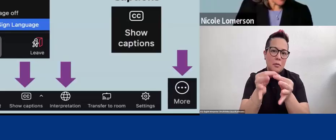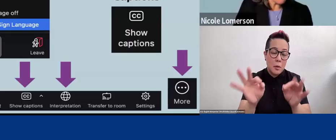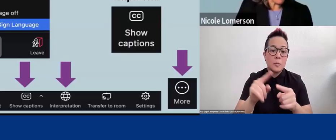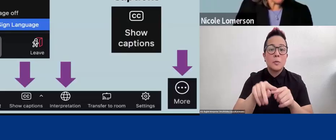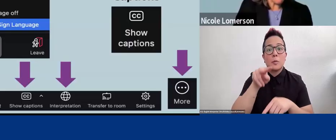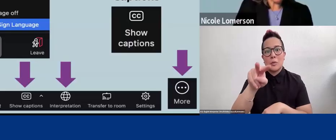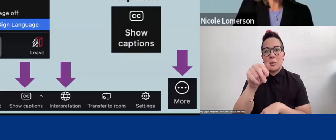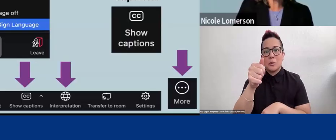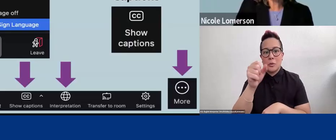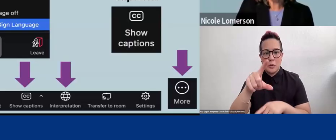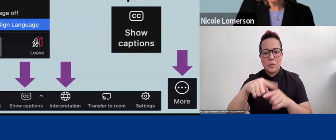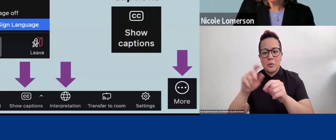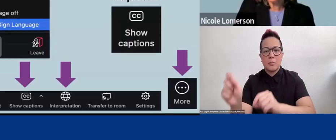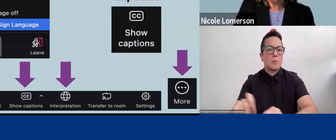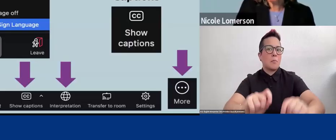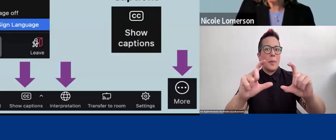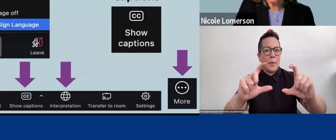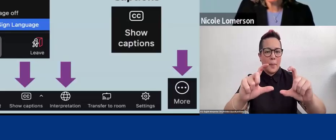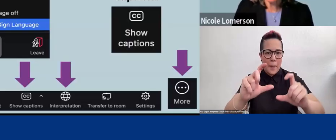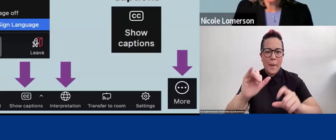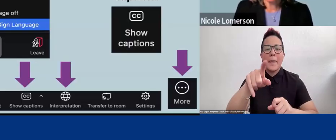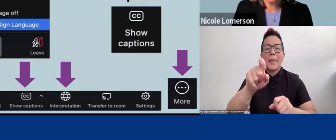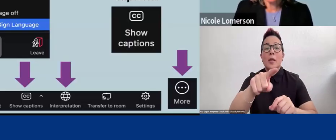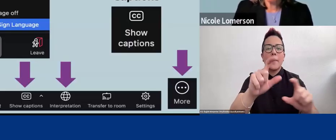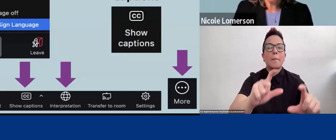a pop-out box that you can move around your screen.